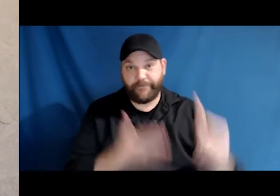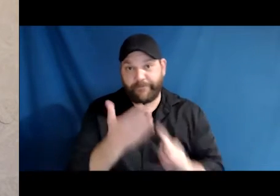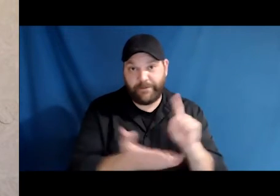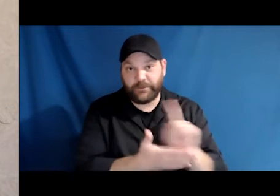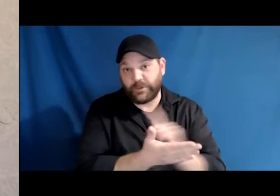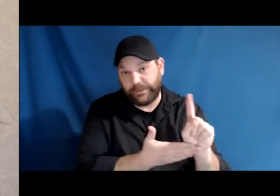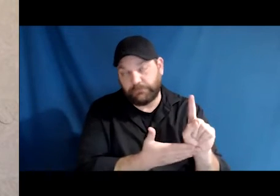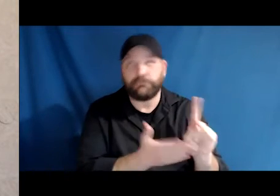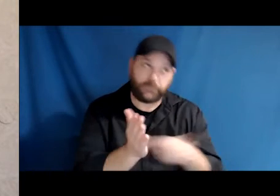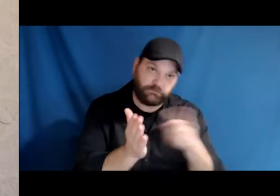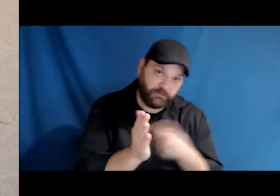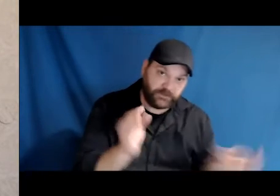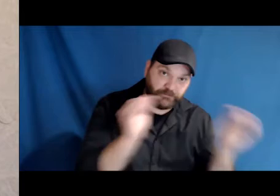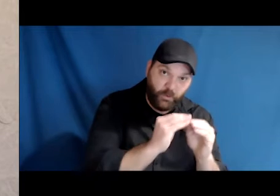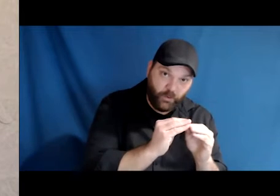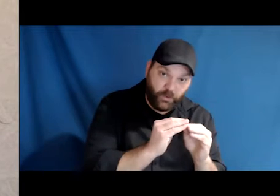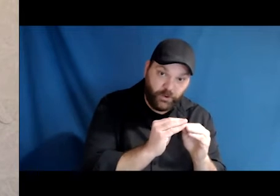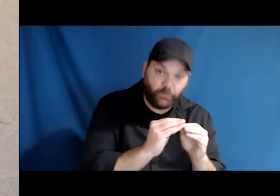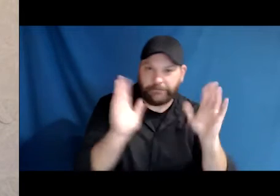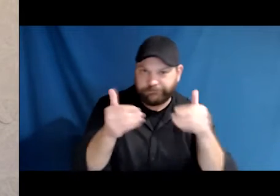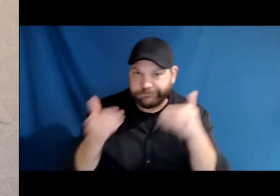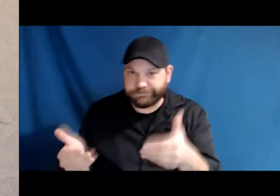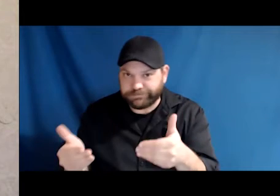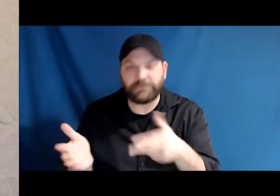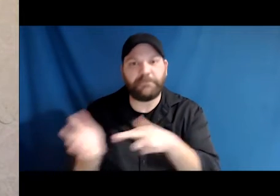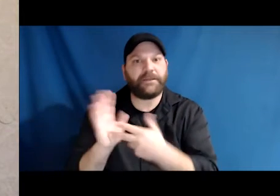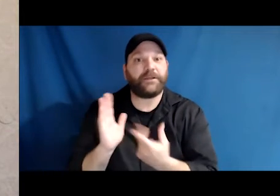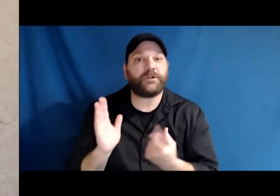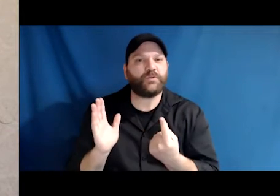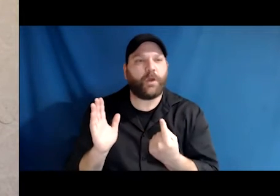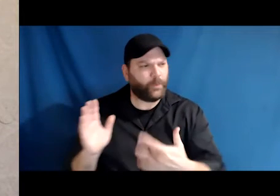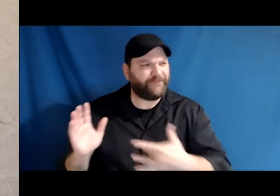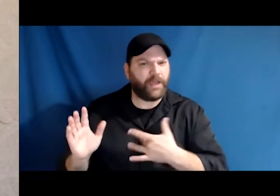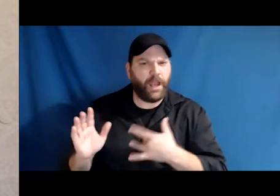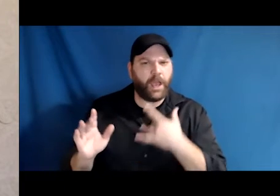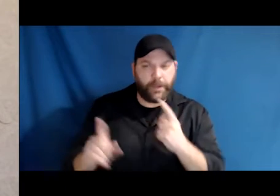we want to do it in an organization where our contributions matter, where they make a difference.